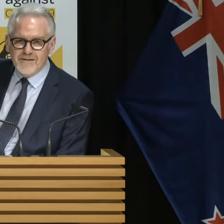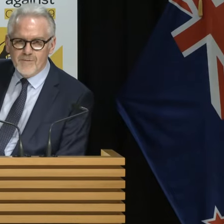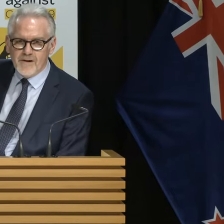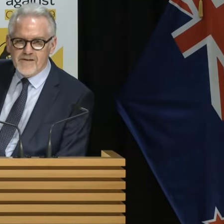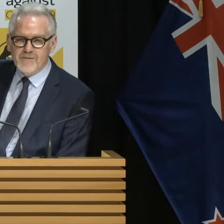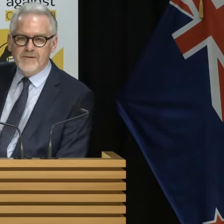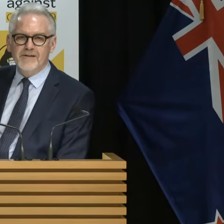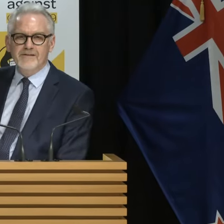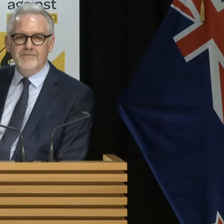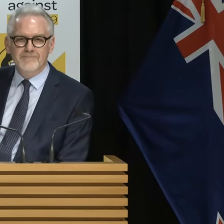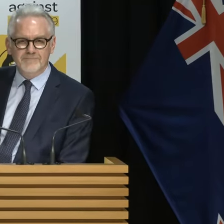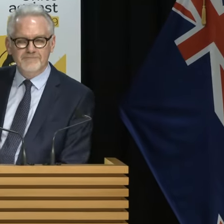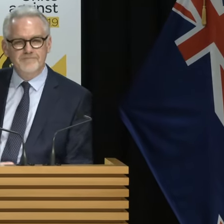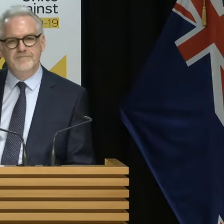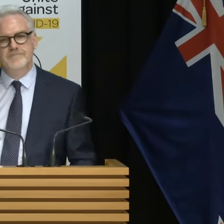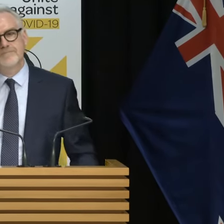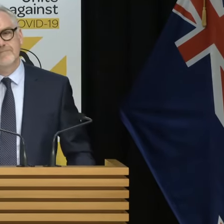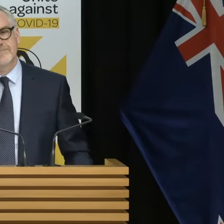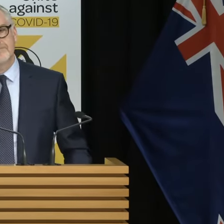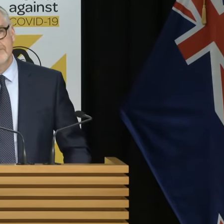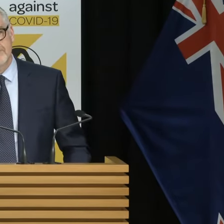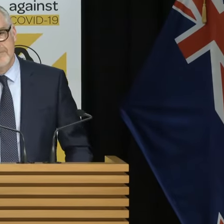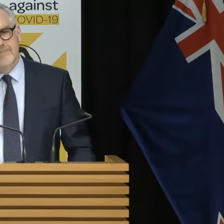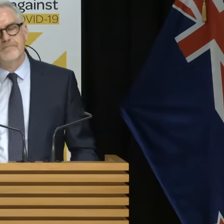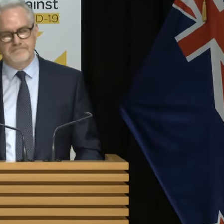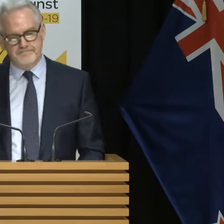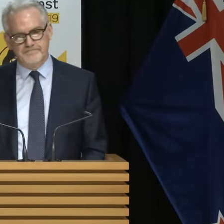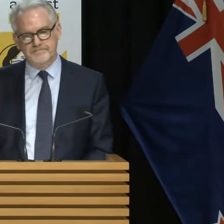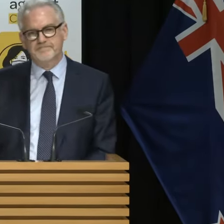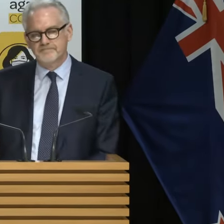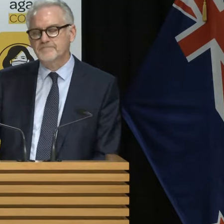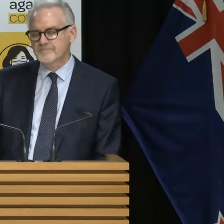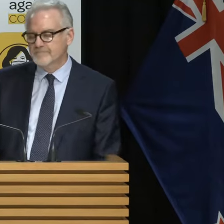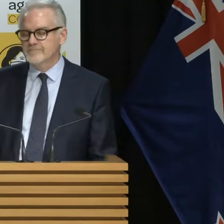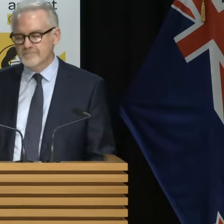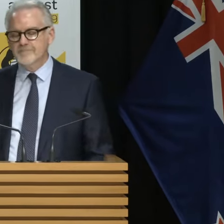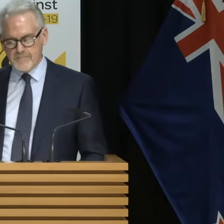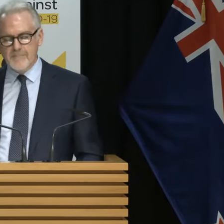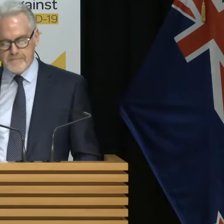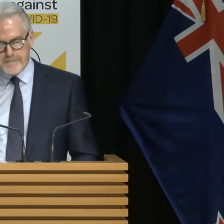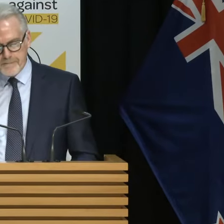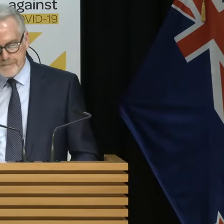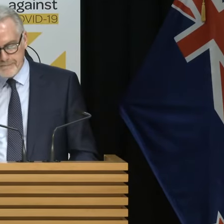only a matter of time before COVID-19 spreads towards